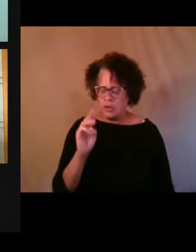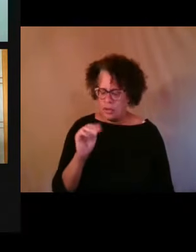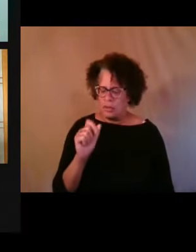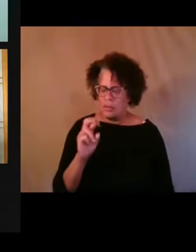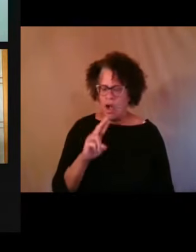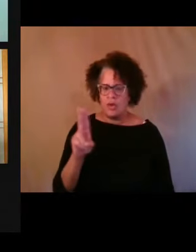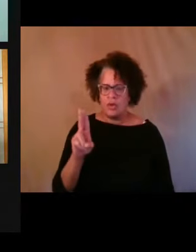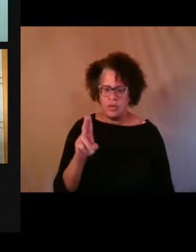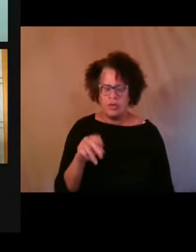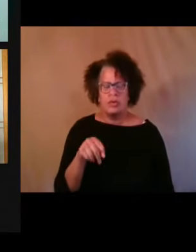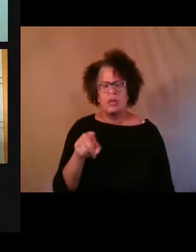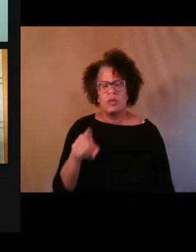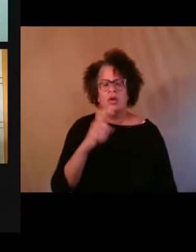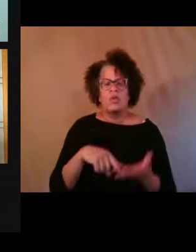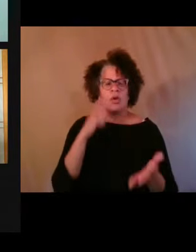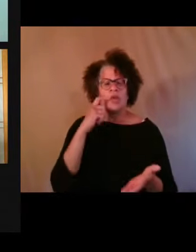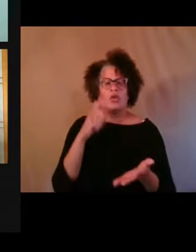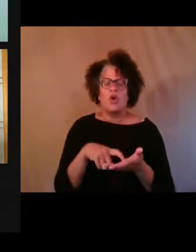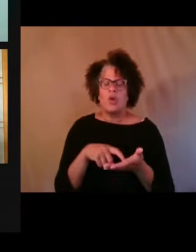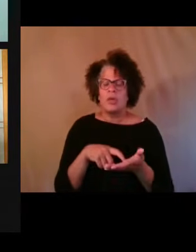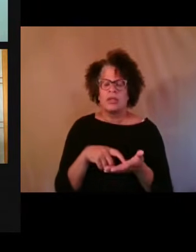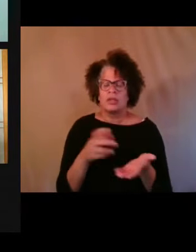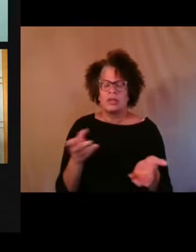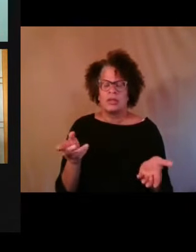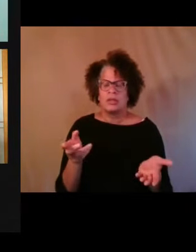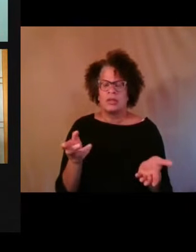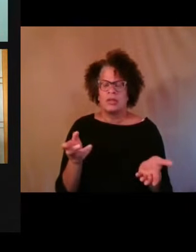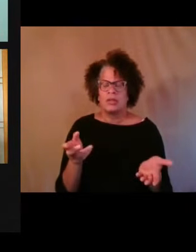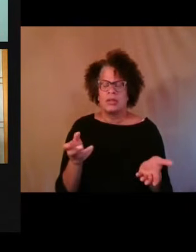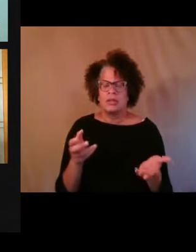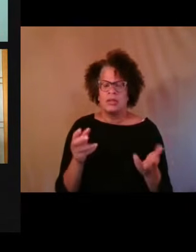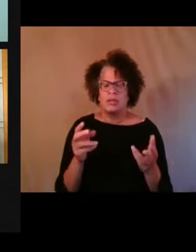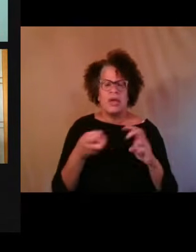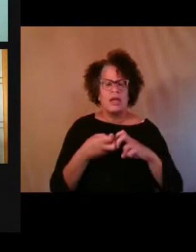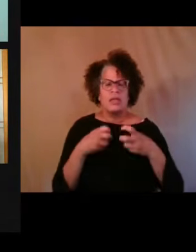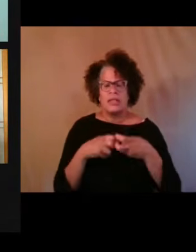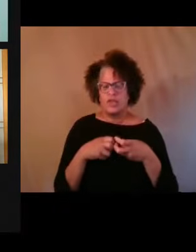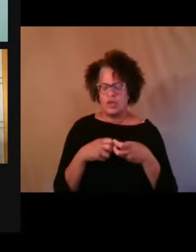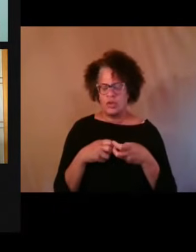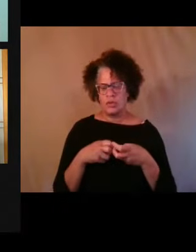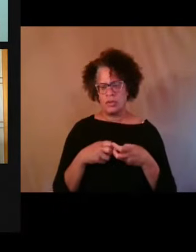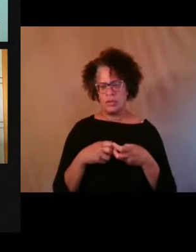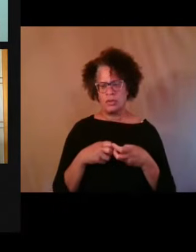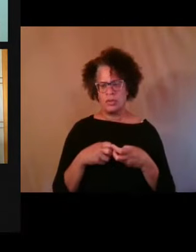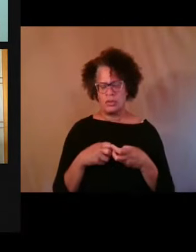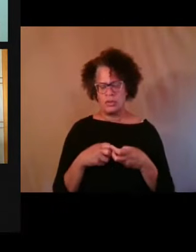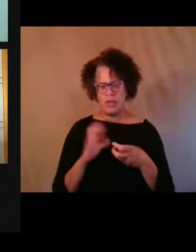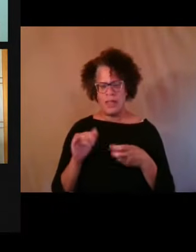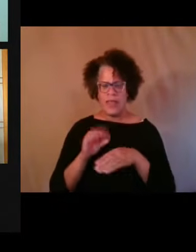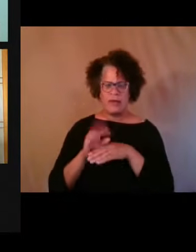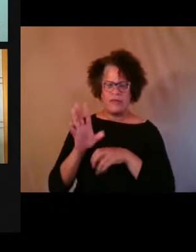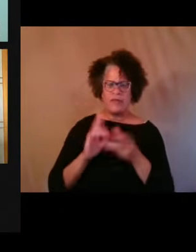what are you seeing as the issues that are affecting people most?